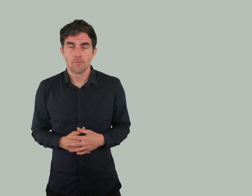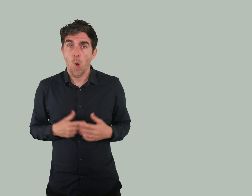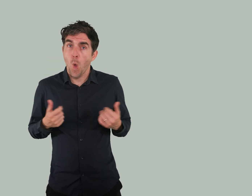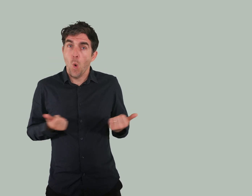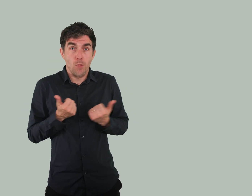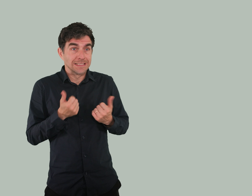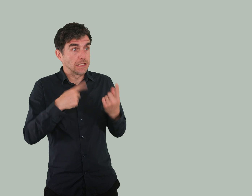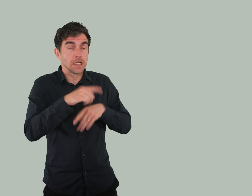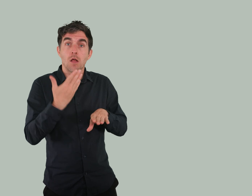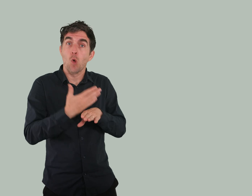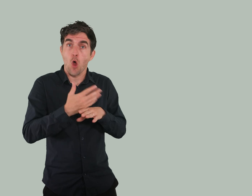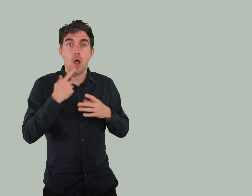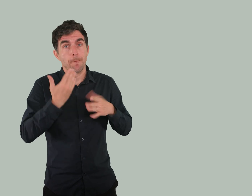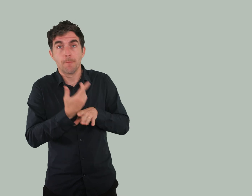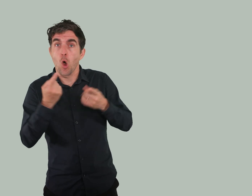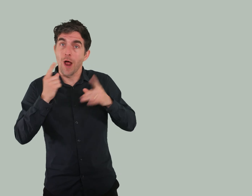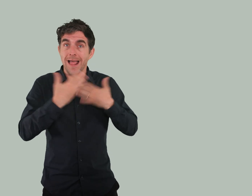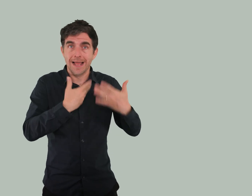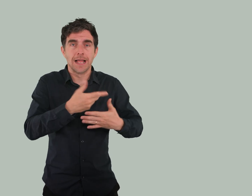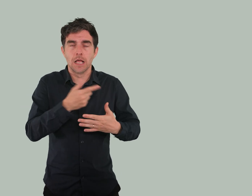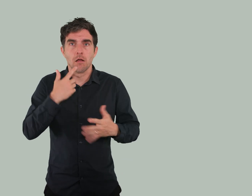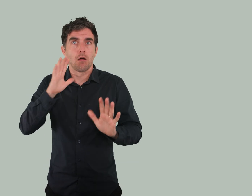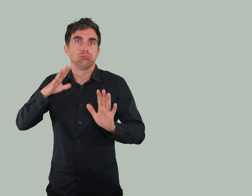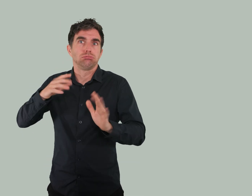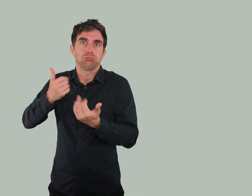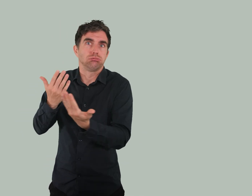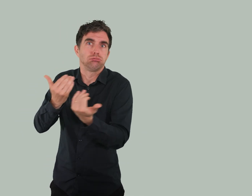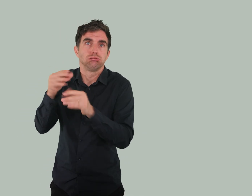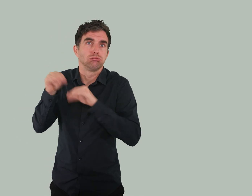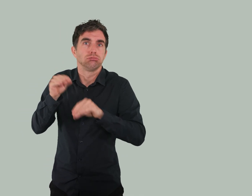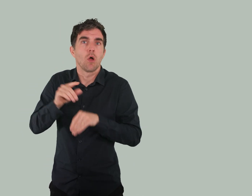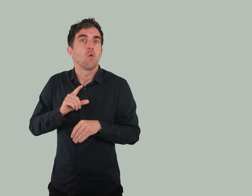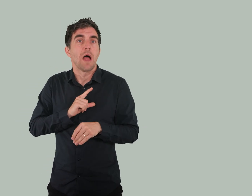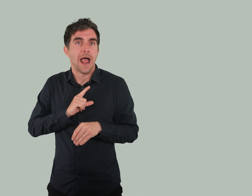282. Already employers in sectors that have been reliant on migration